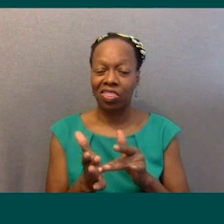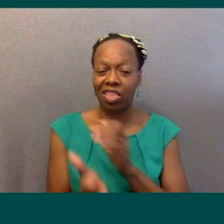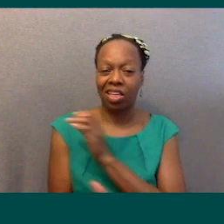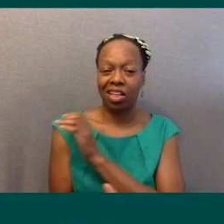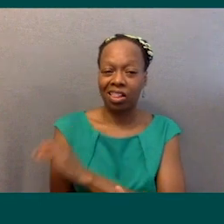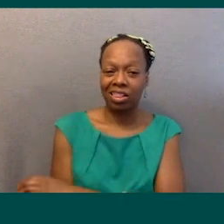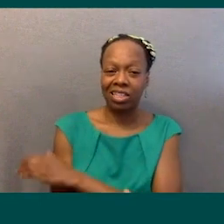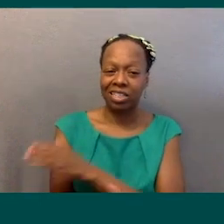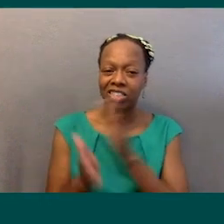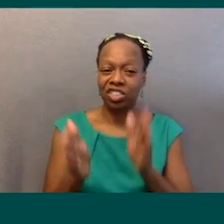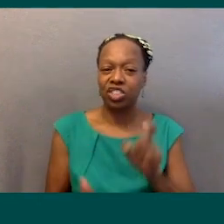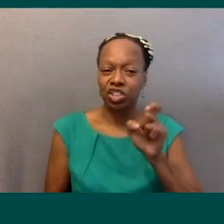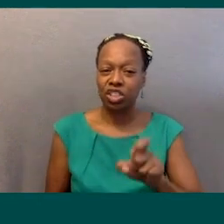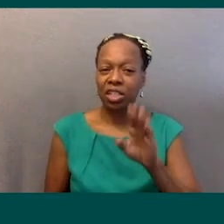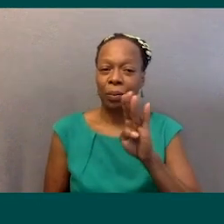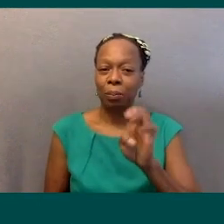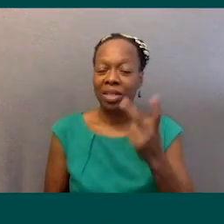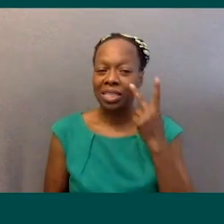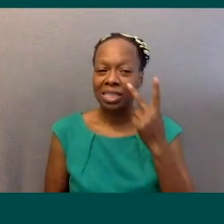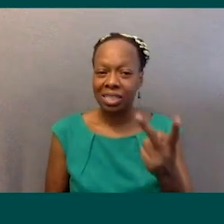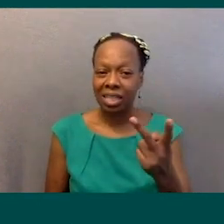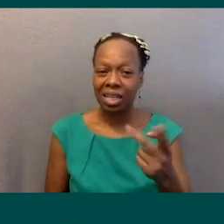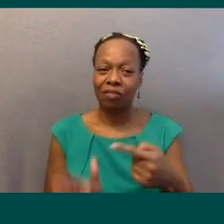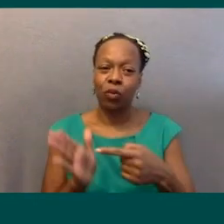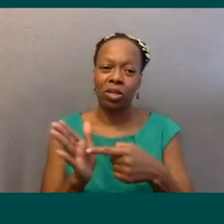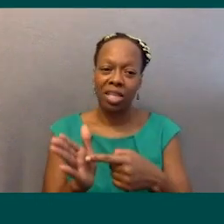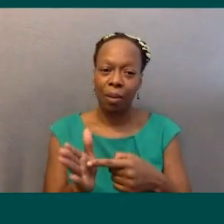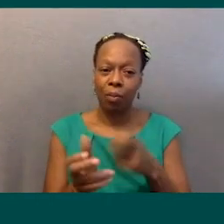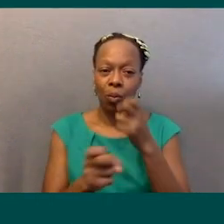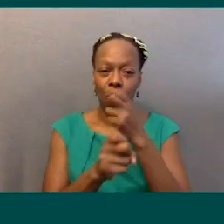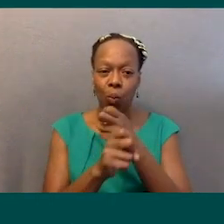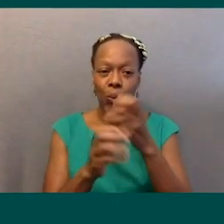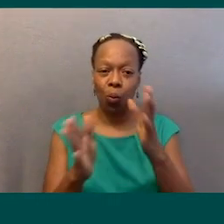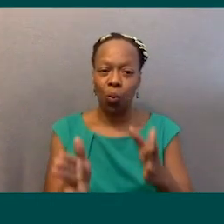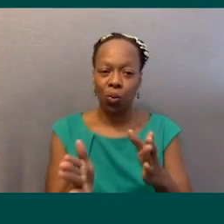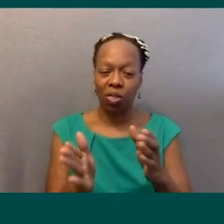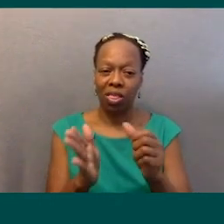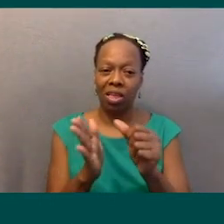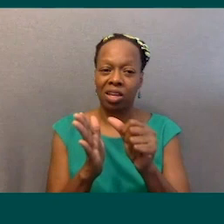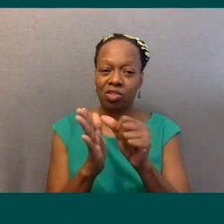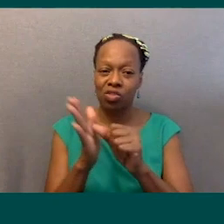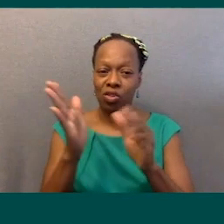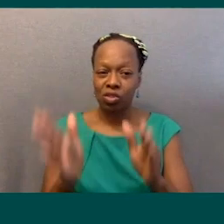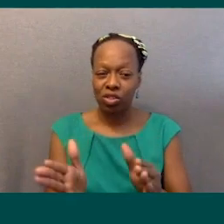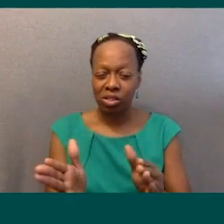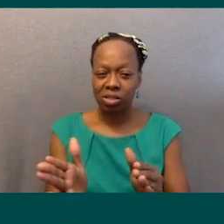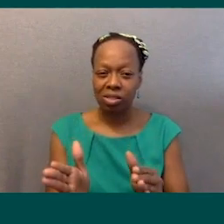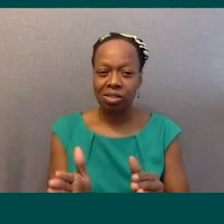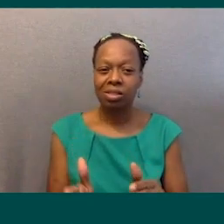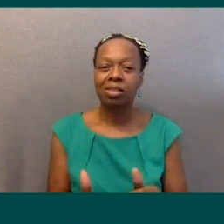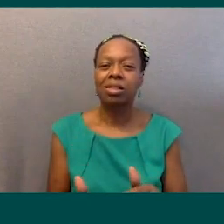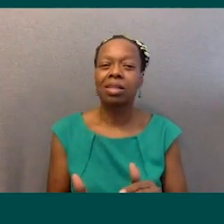and I know we sort of spoke about it a little bit, the follow up but if you sort of thinking about a surveillance piece,